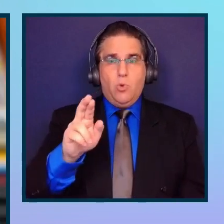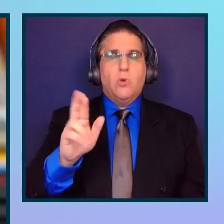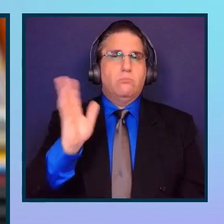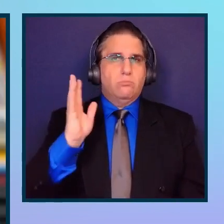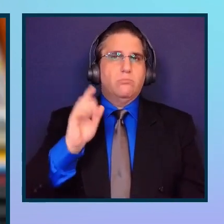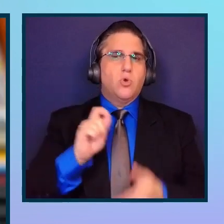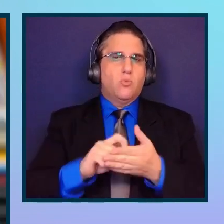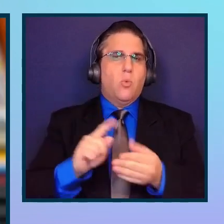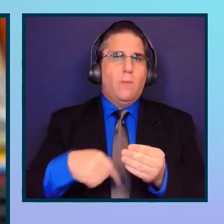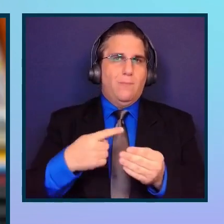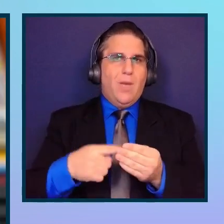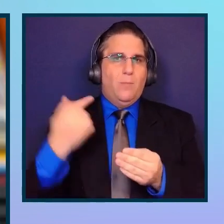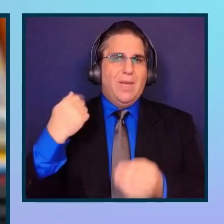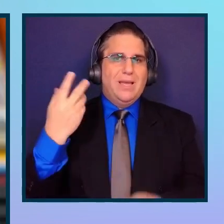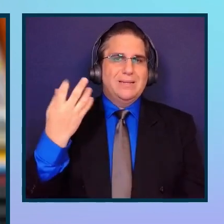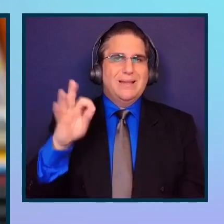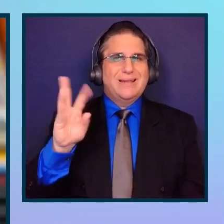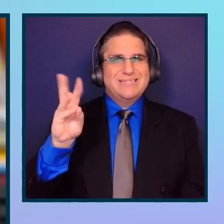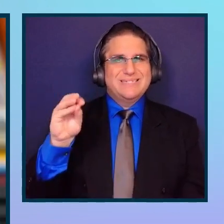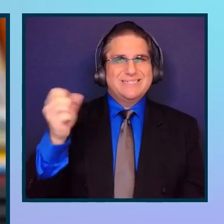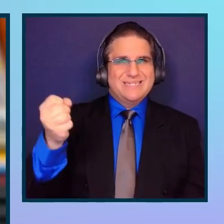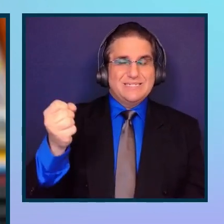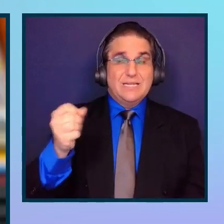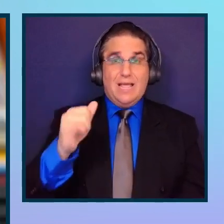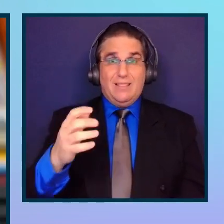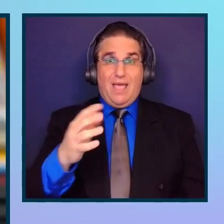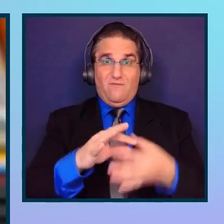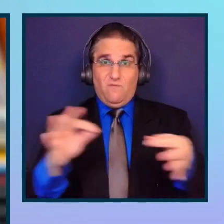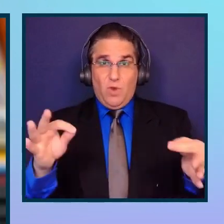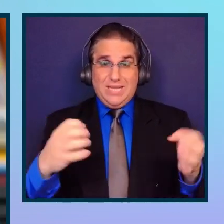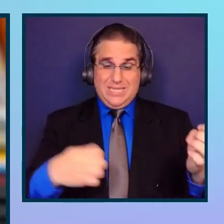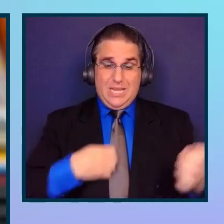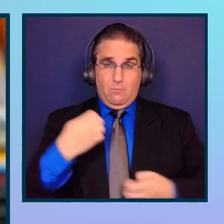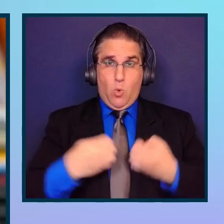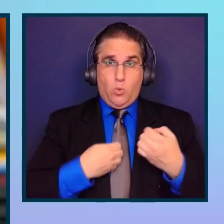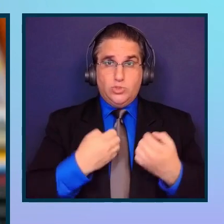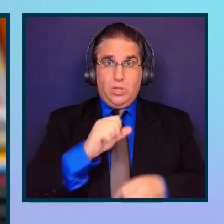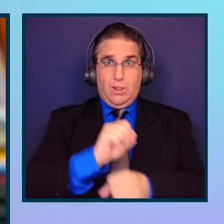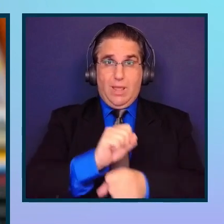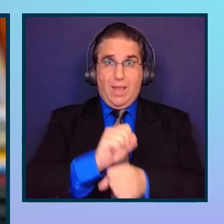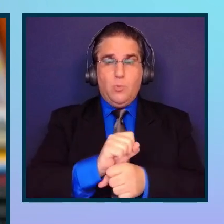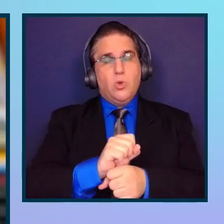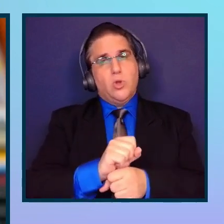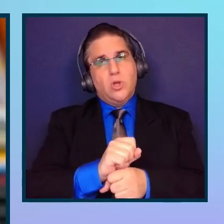there are lots of ways to interpret the phrase emotional labor. She originally wrote about it with flight attendants,